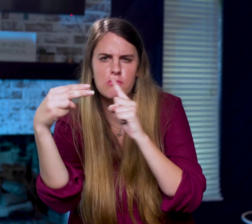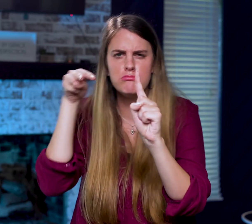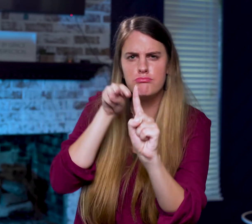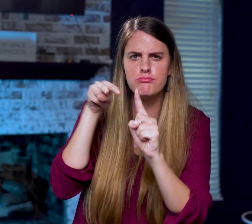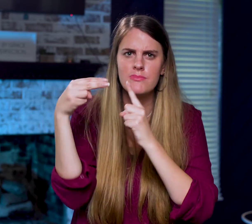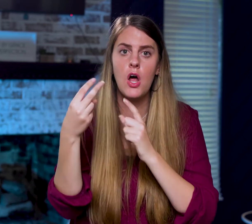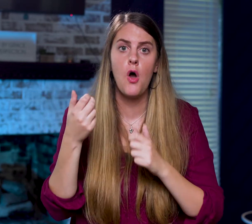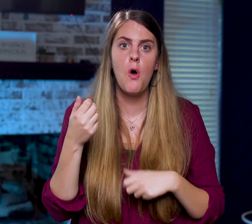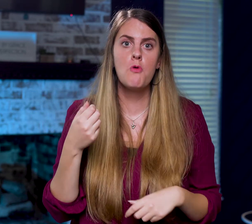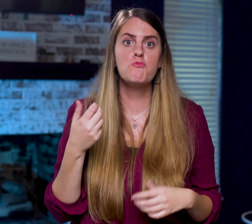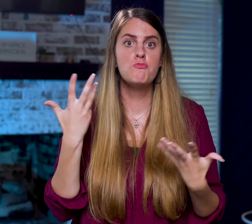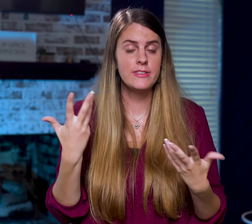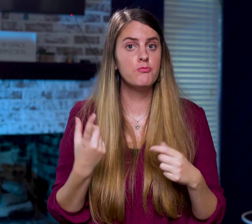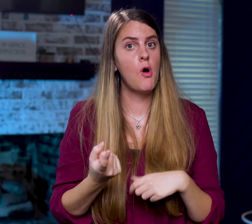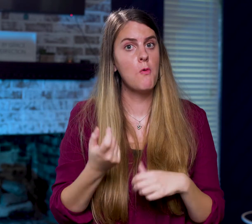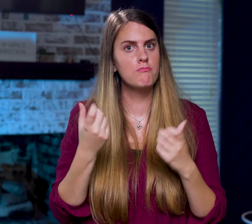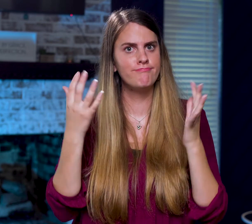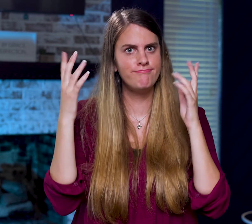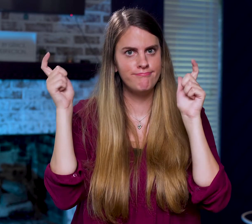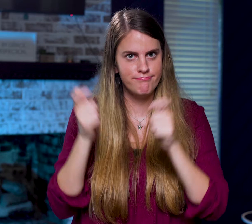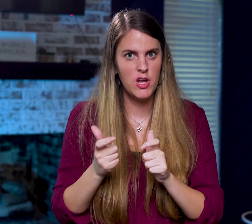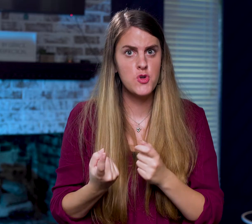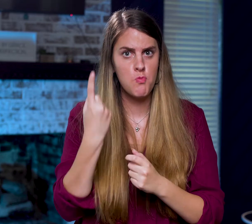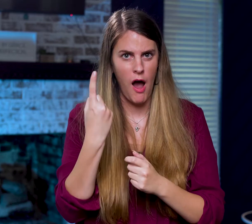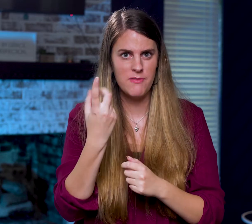which mostly boil down to these two: